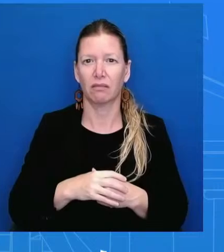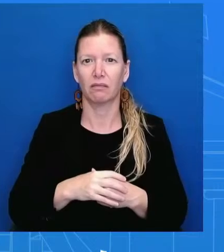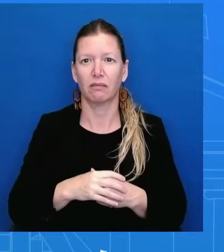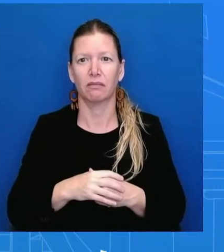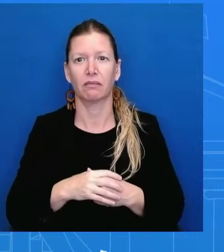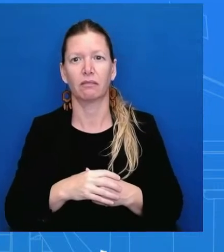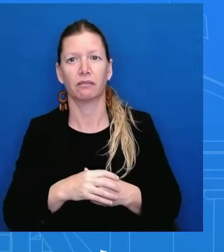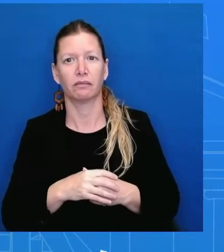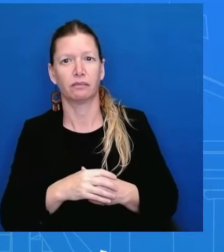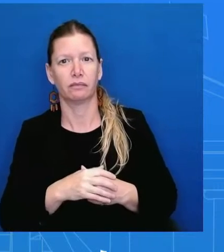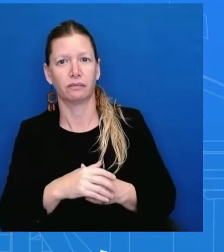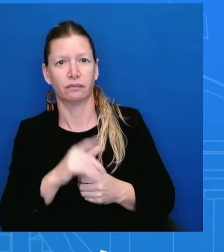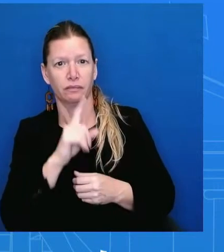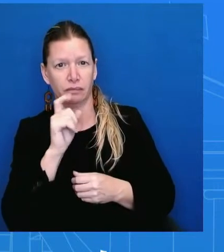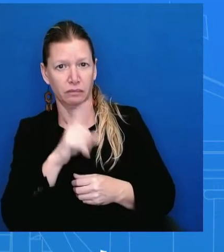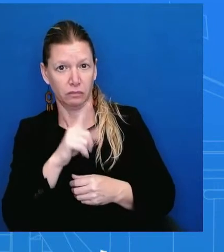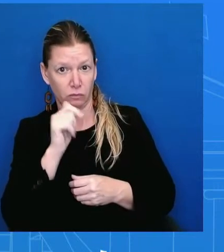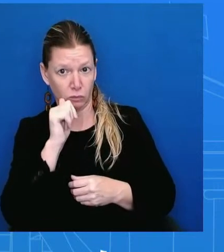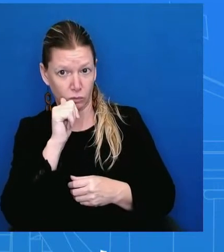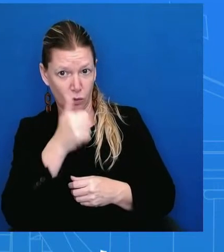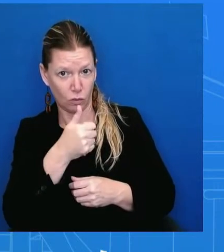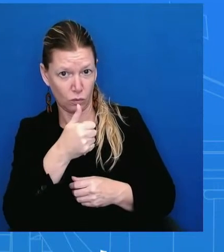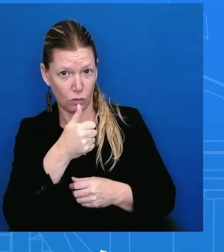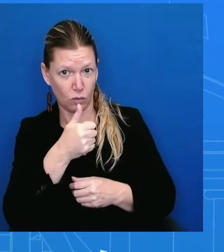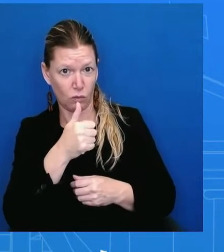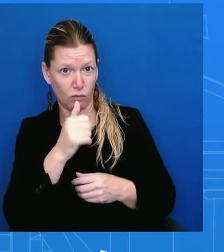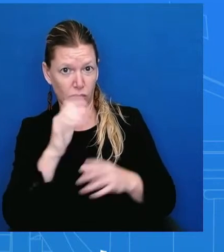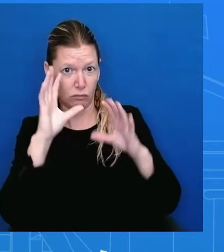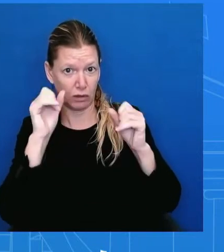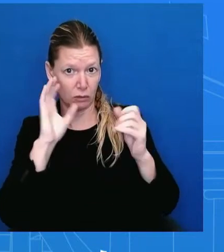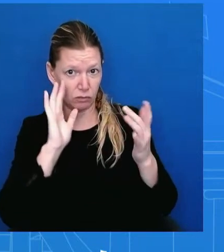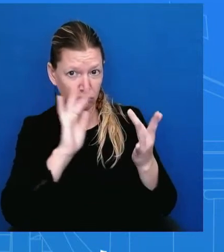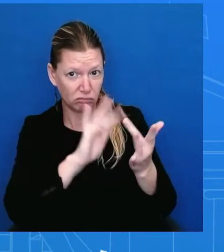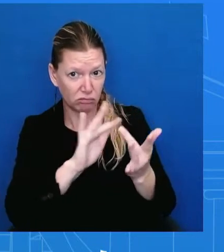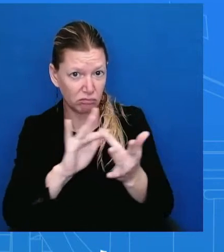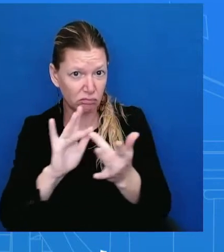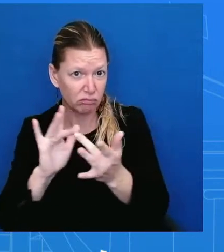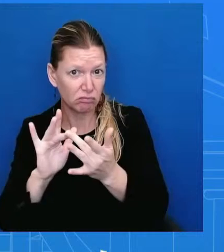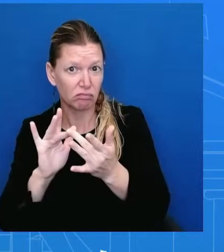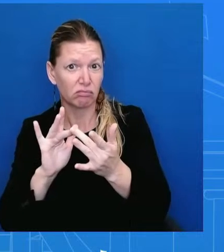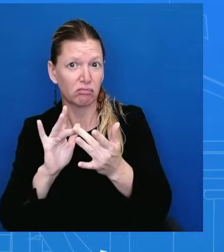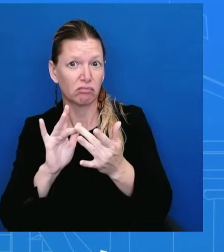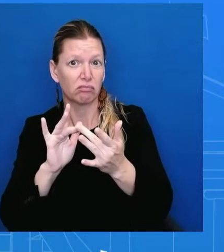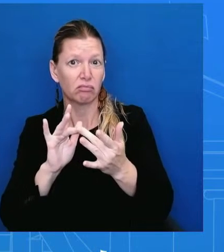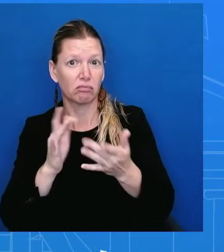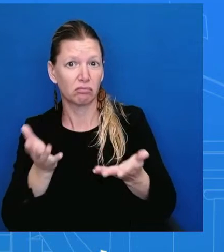Ms. Jean-Pierre: So, what I can say is that, as you all know, the president -- the president has done some outreach. He's tok- -- spoke about it himself.